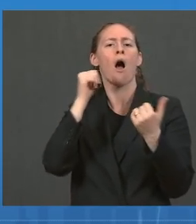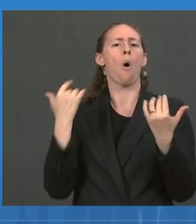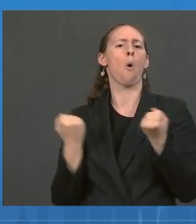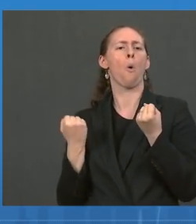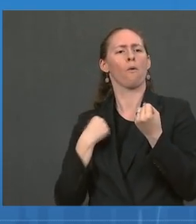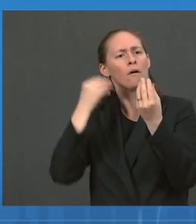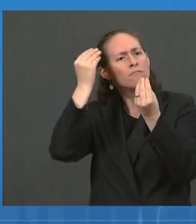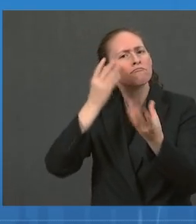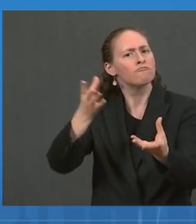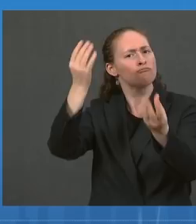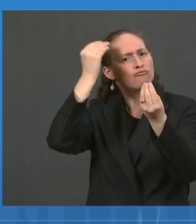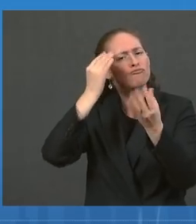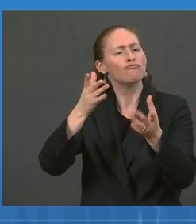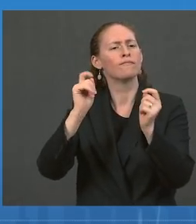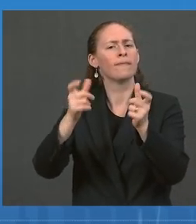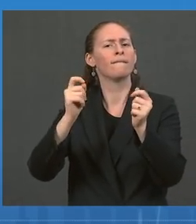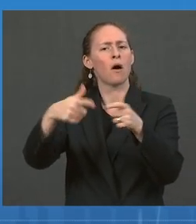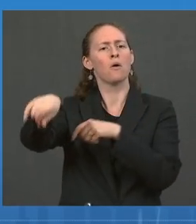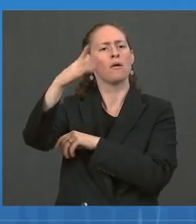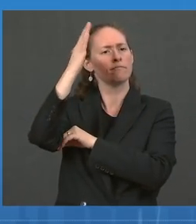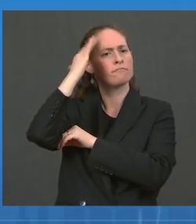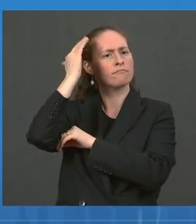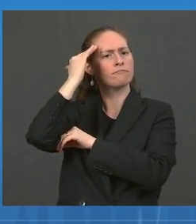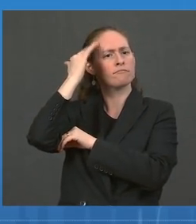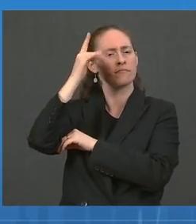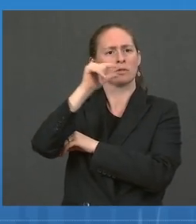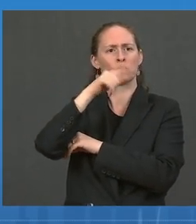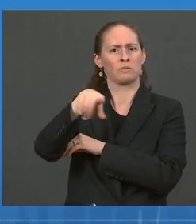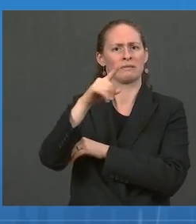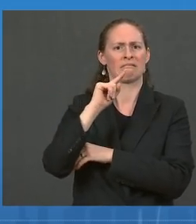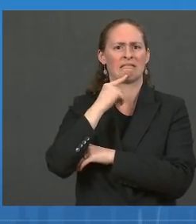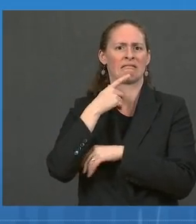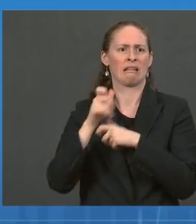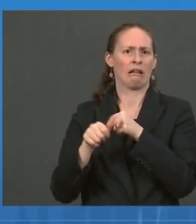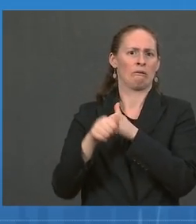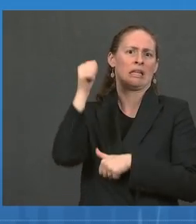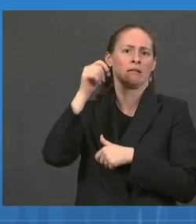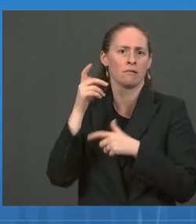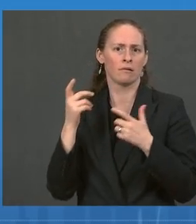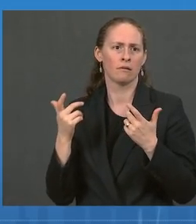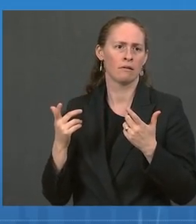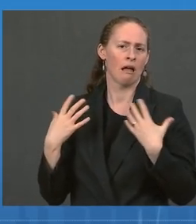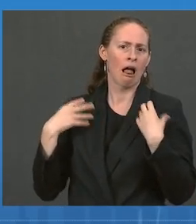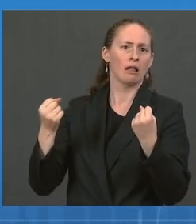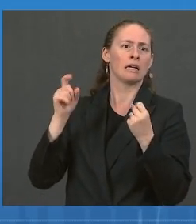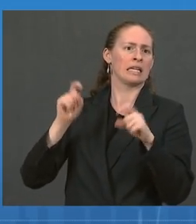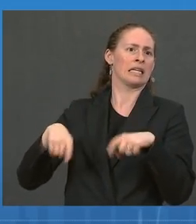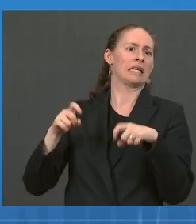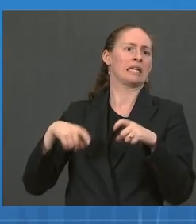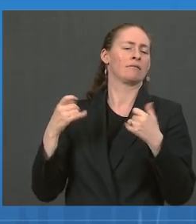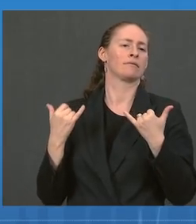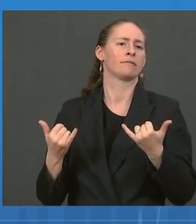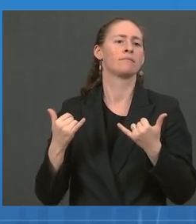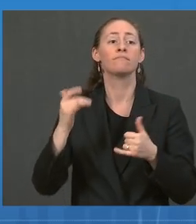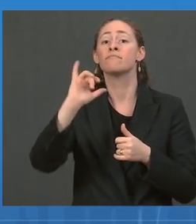that all of those at risk have the protection they need. This includes those who received the Moderna and J&J vaccines